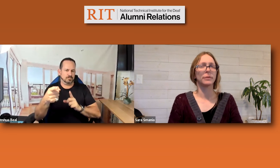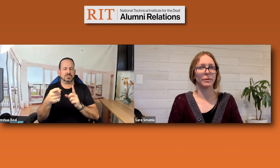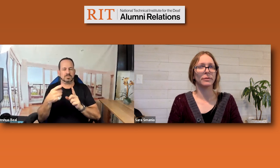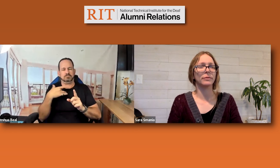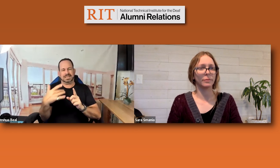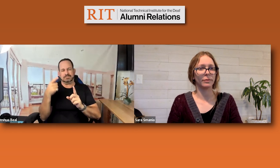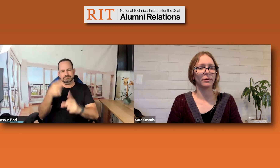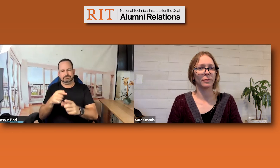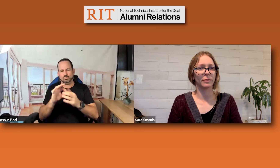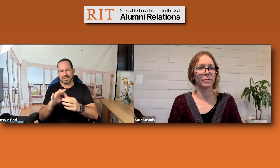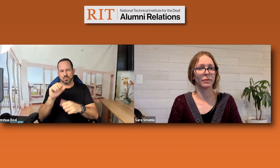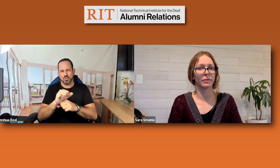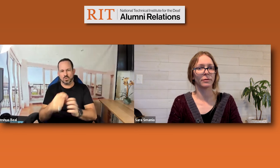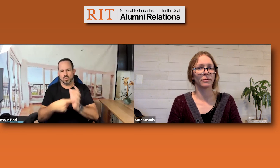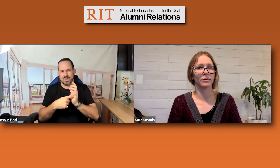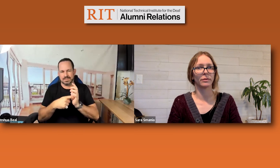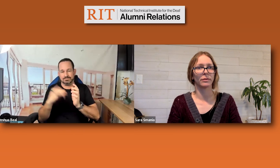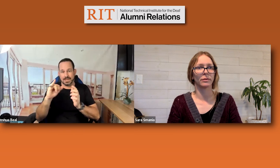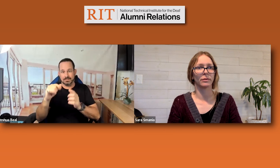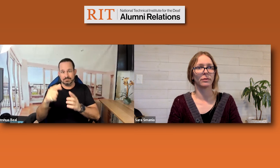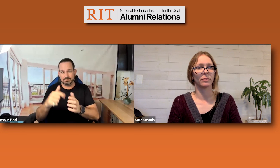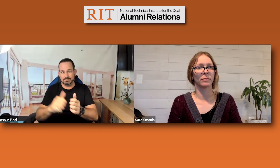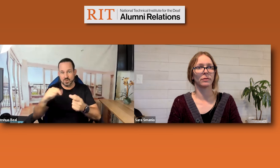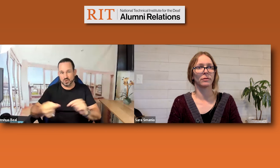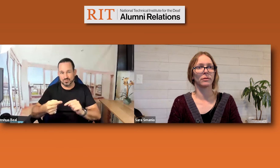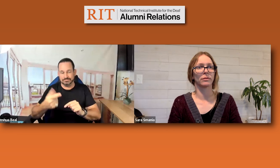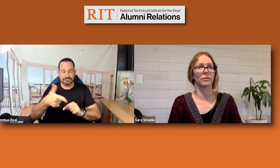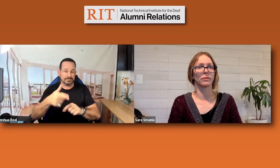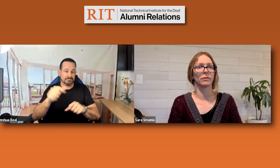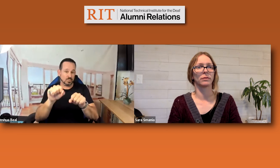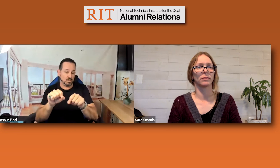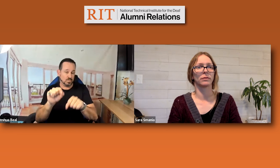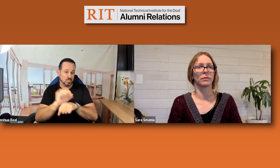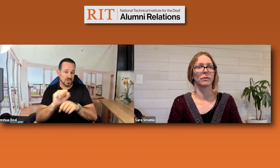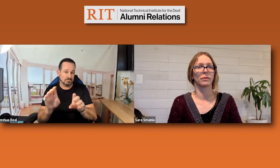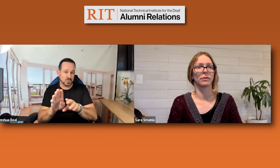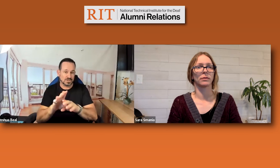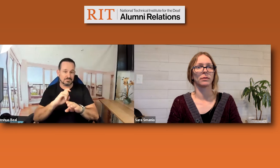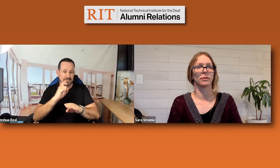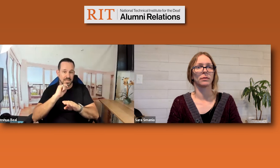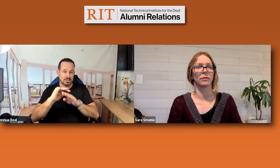But if I just go to work out? Those clothes? No. If I work in an environment